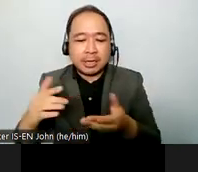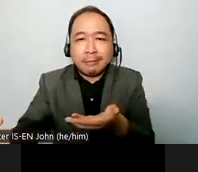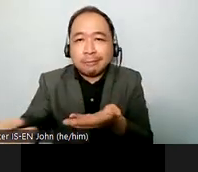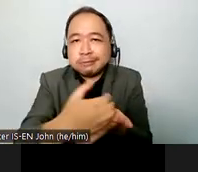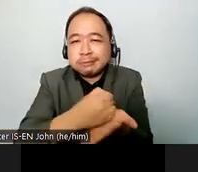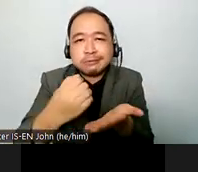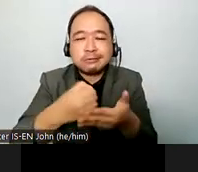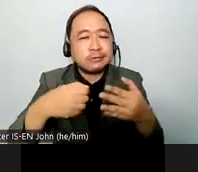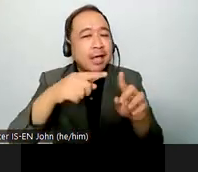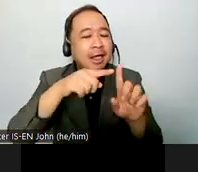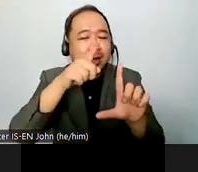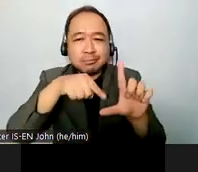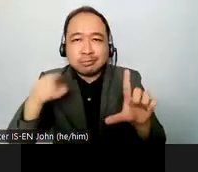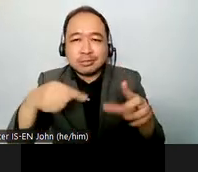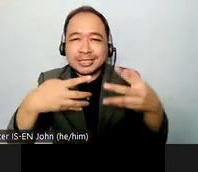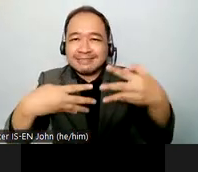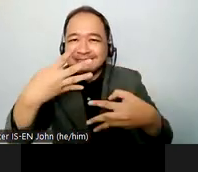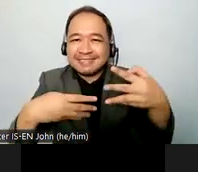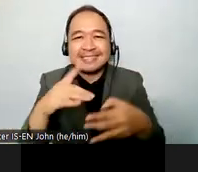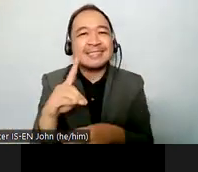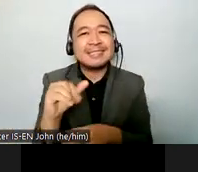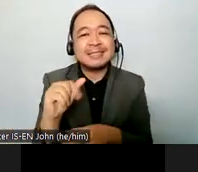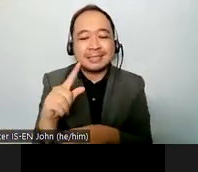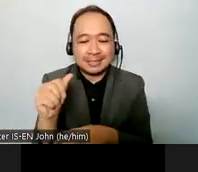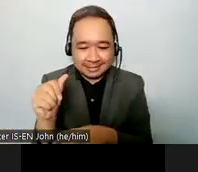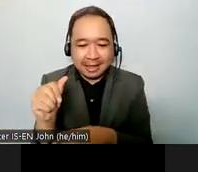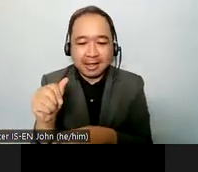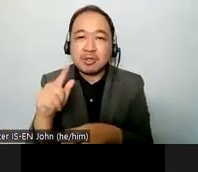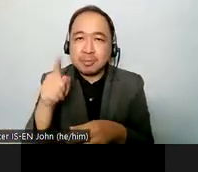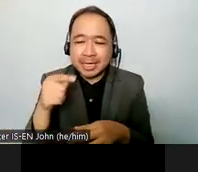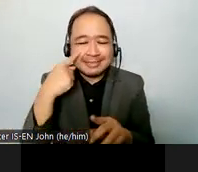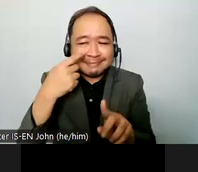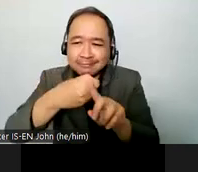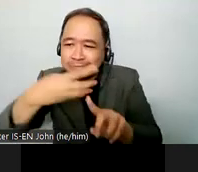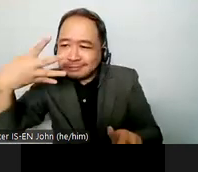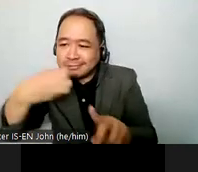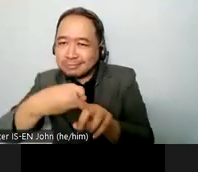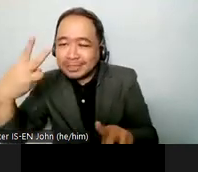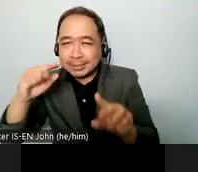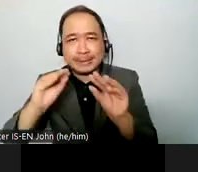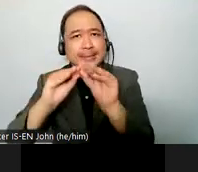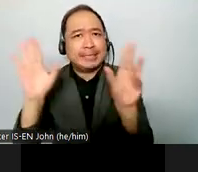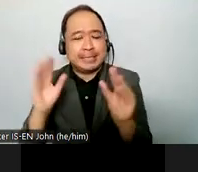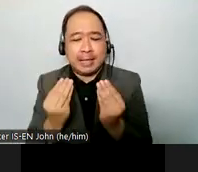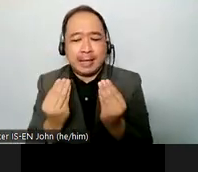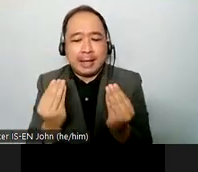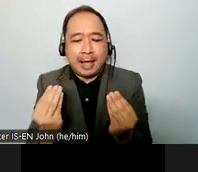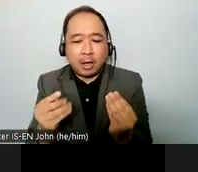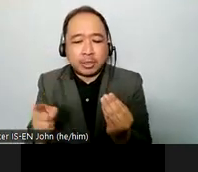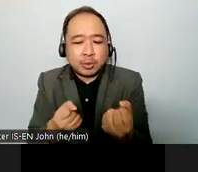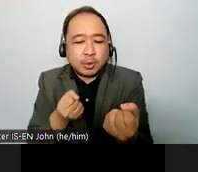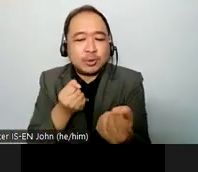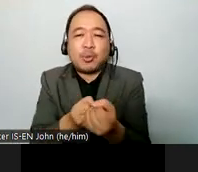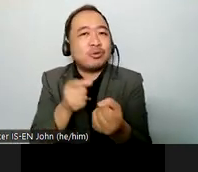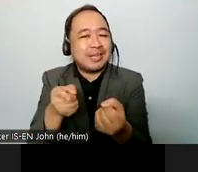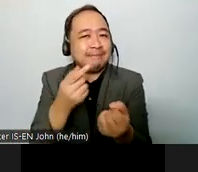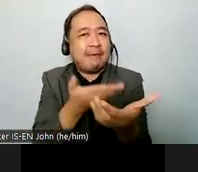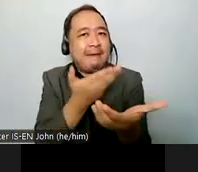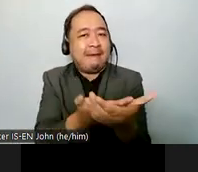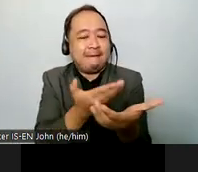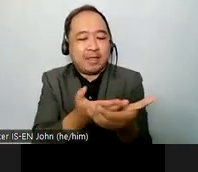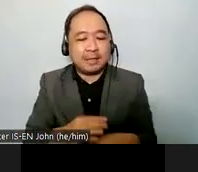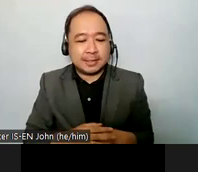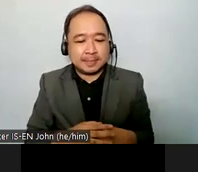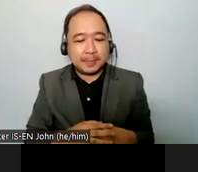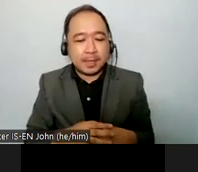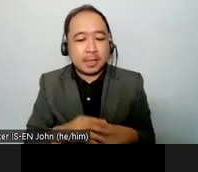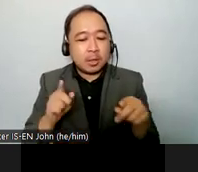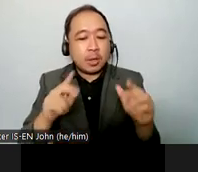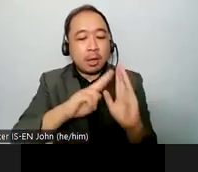people from a people from different ethnic cultural and linguistic groups article 32 also